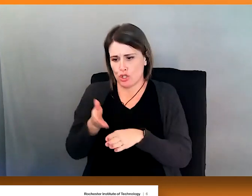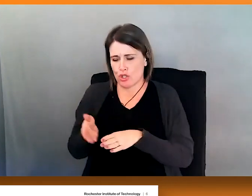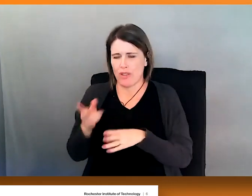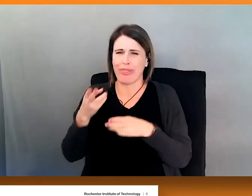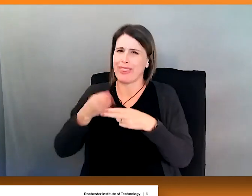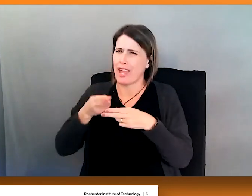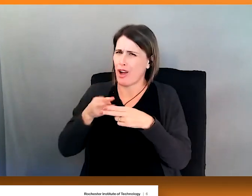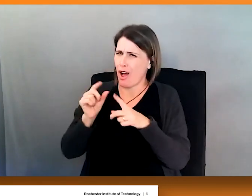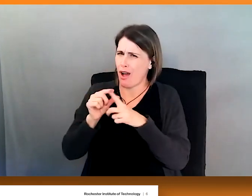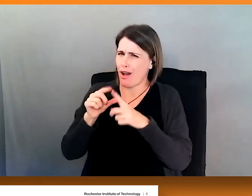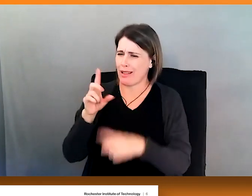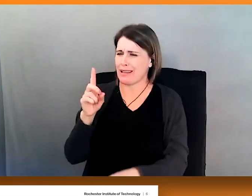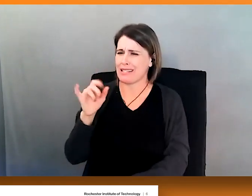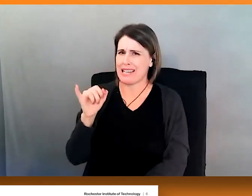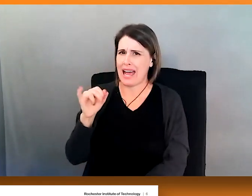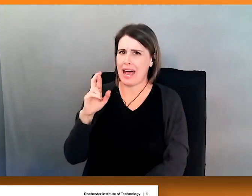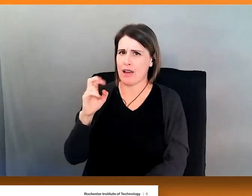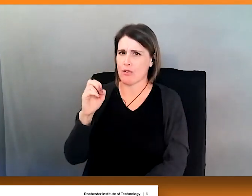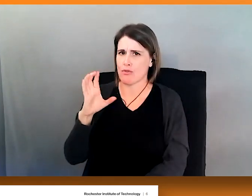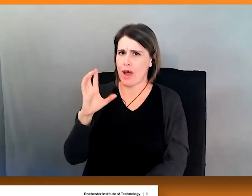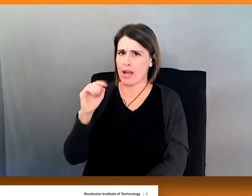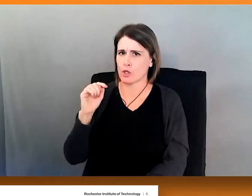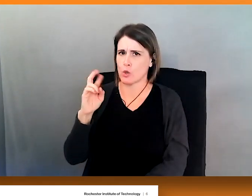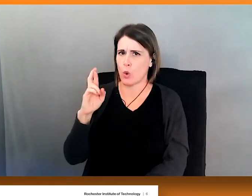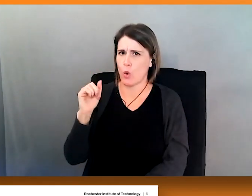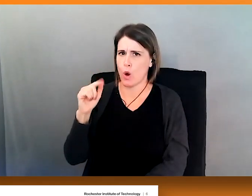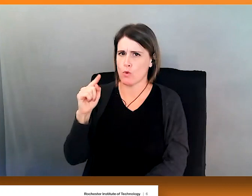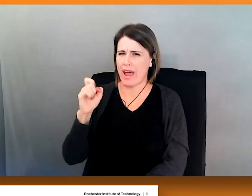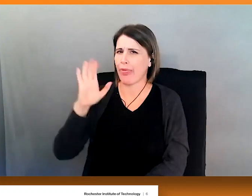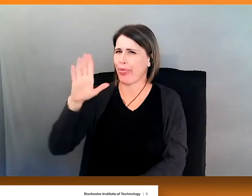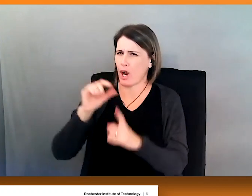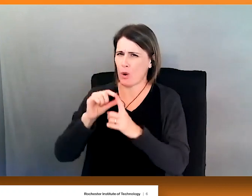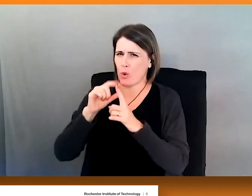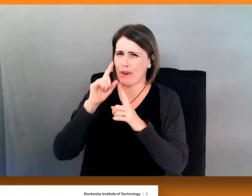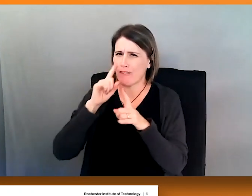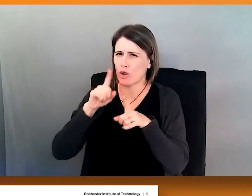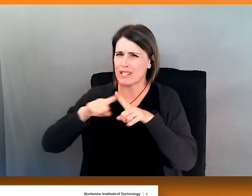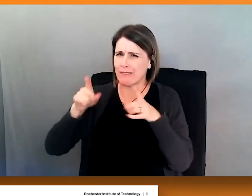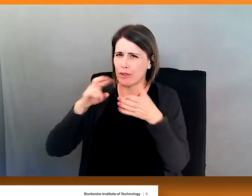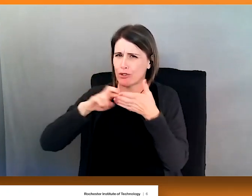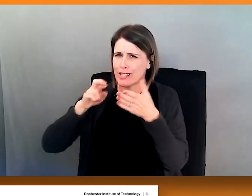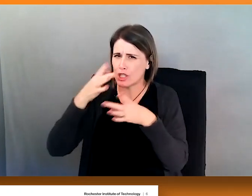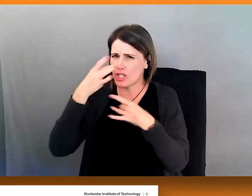their different categories of research interest. They're called directorates.